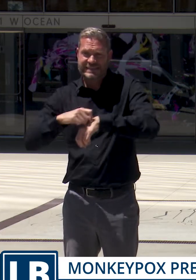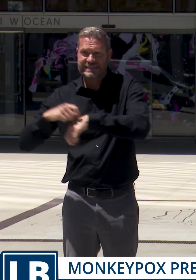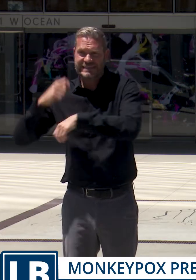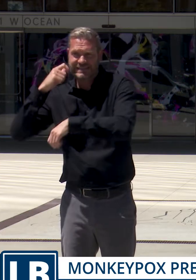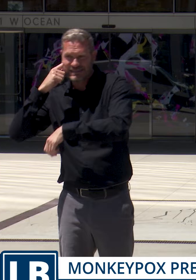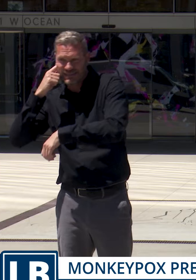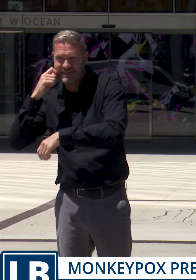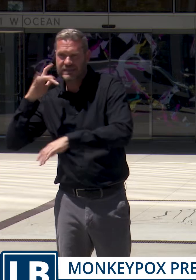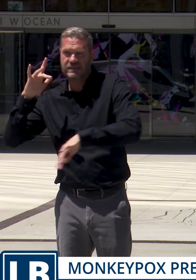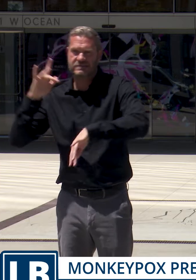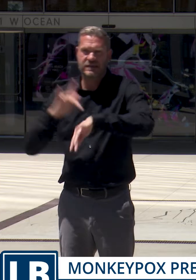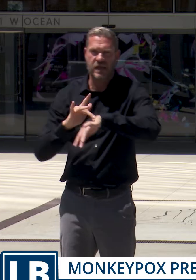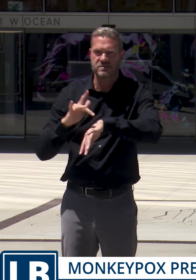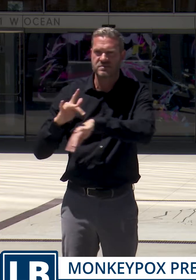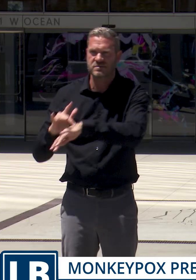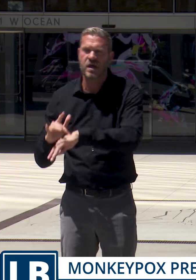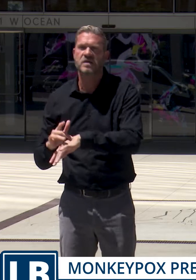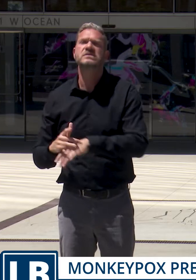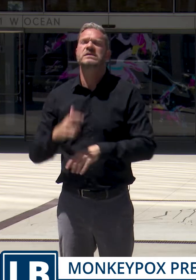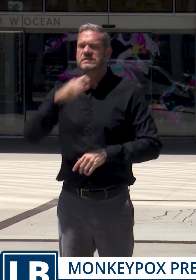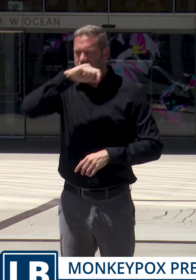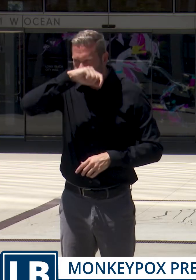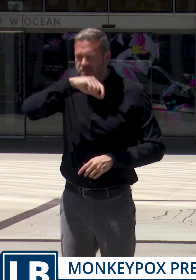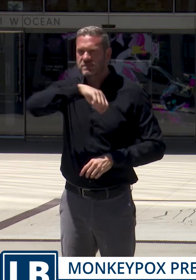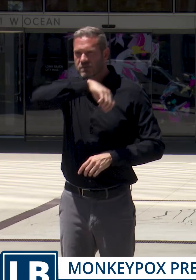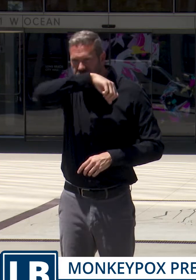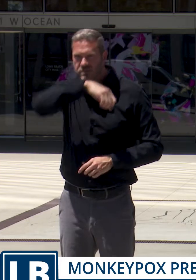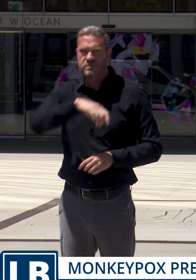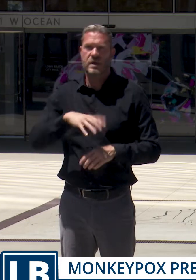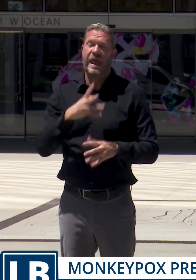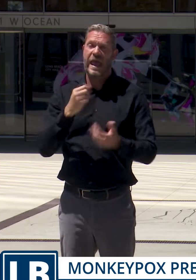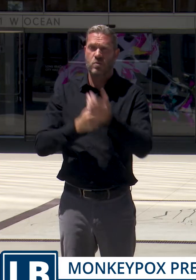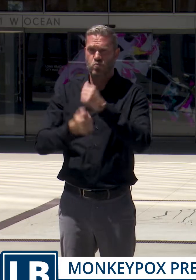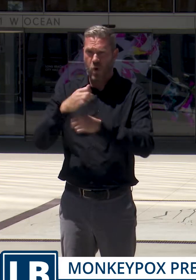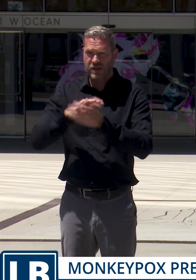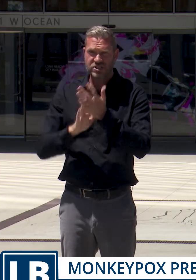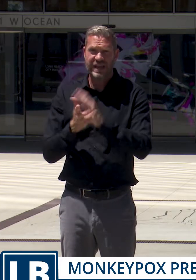covering your coughs and sneezes and making sure you're watching your hands uh washing your hands